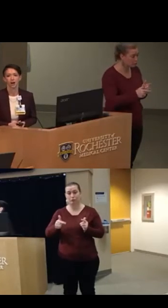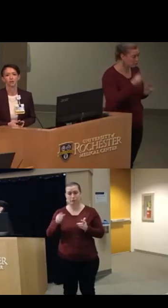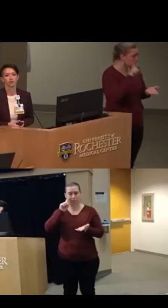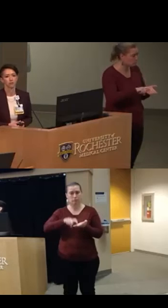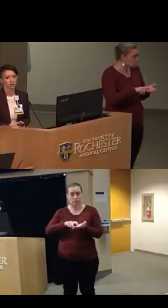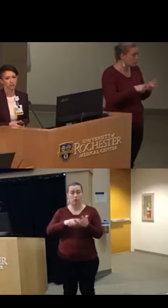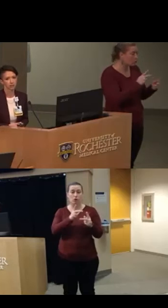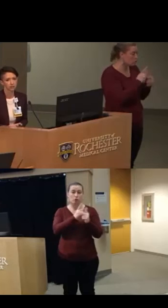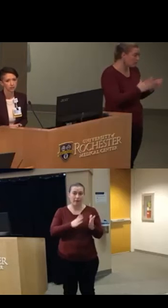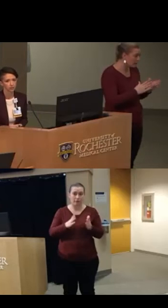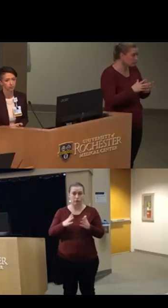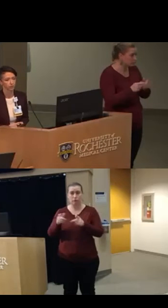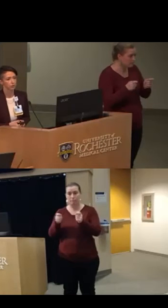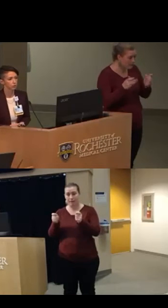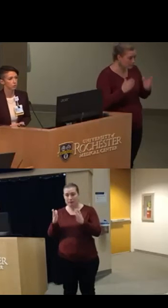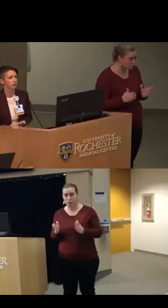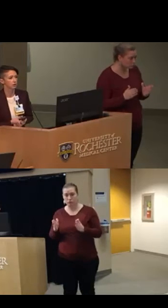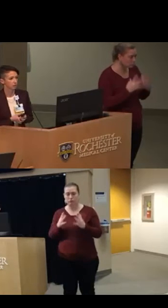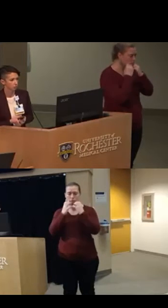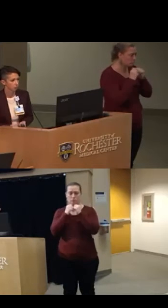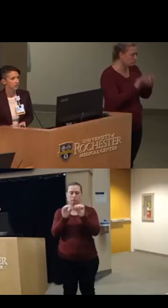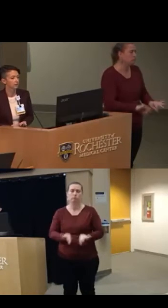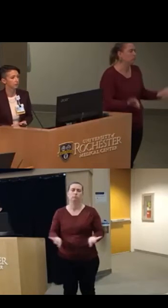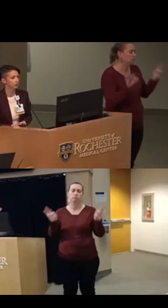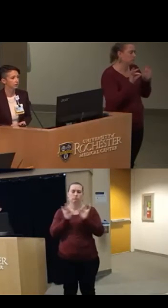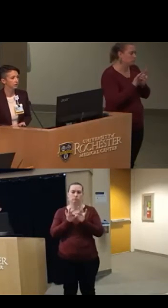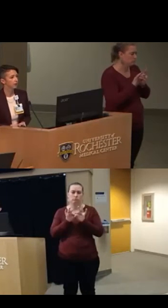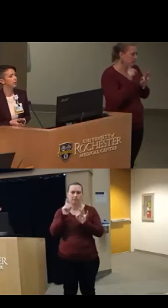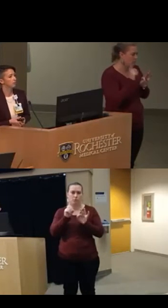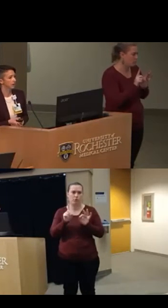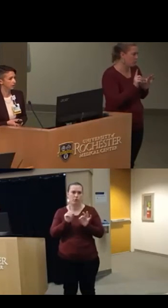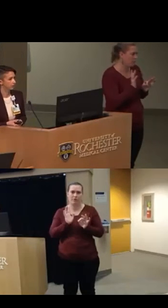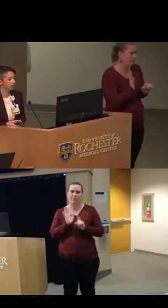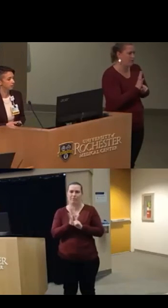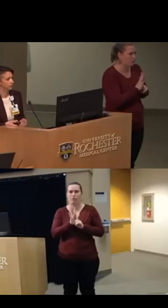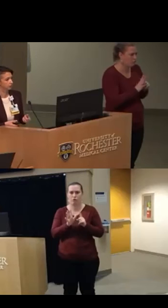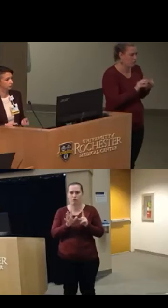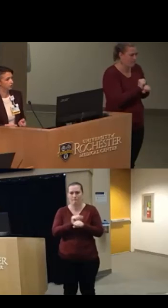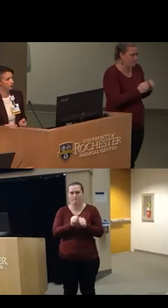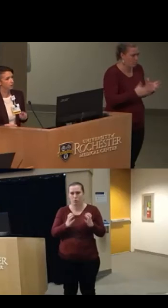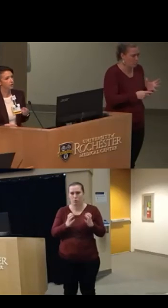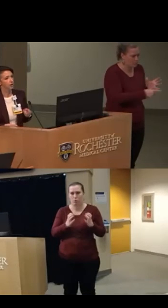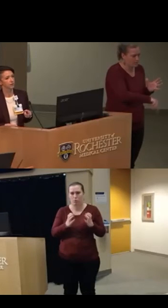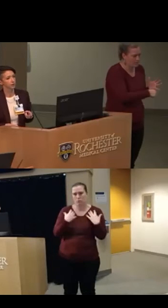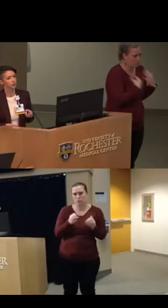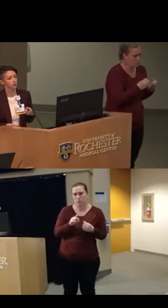are critical to well-being of employees because they're often the first to know and the first